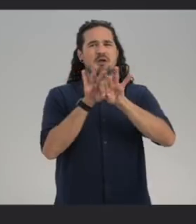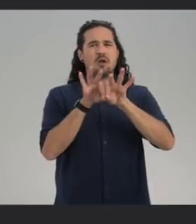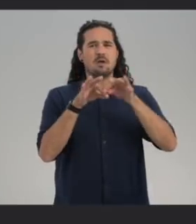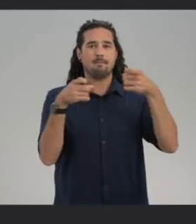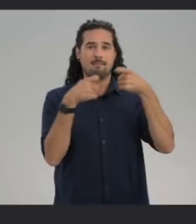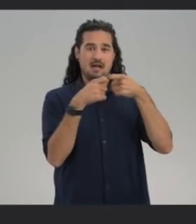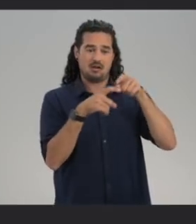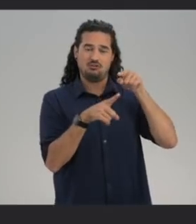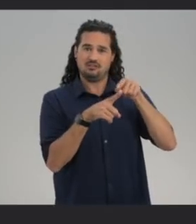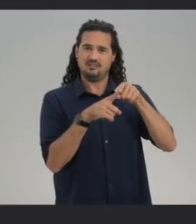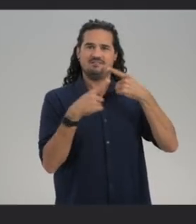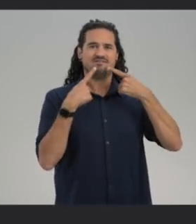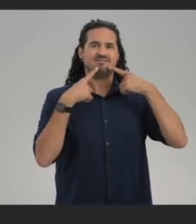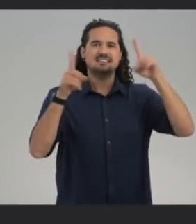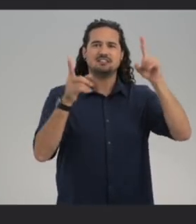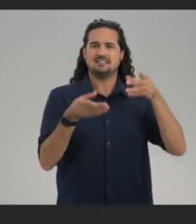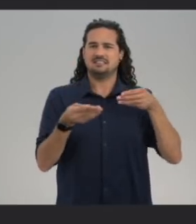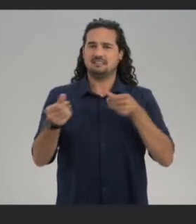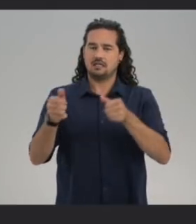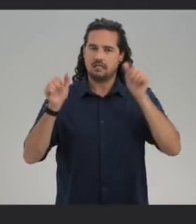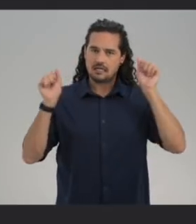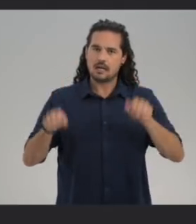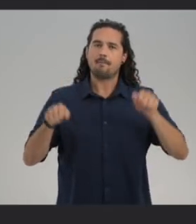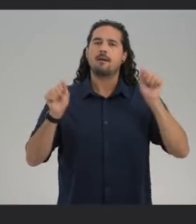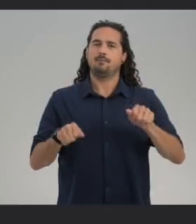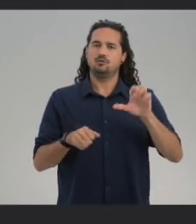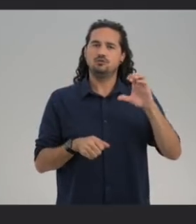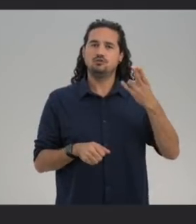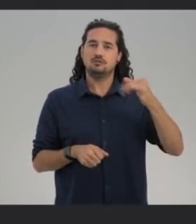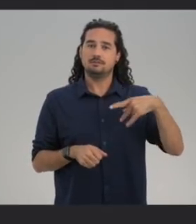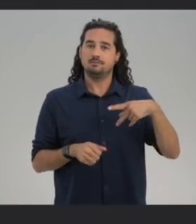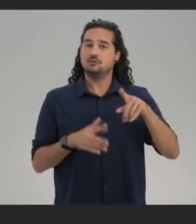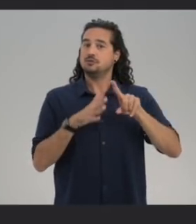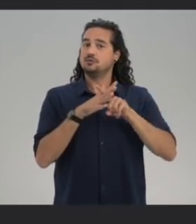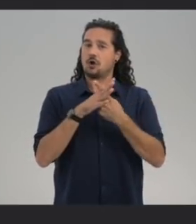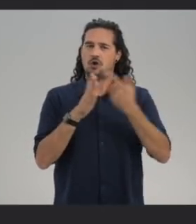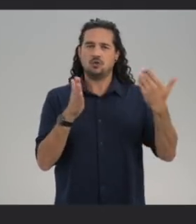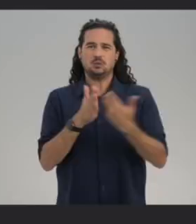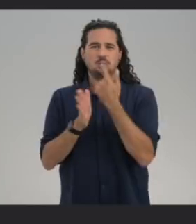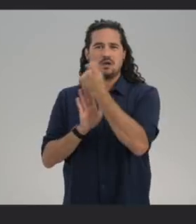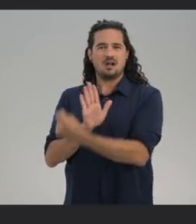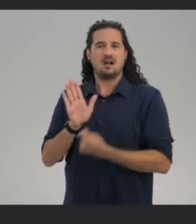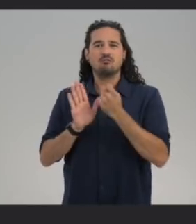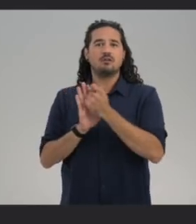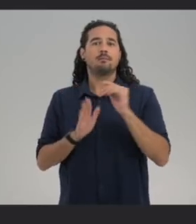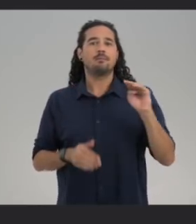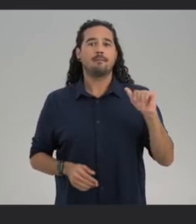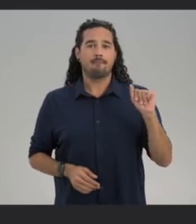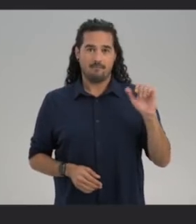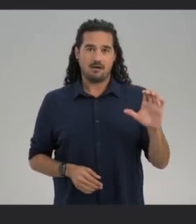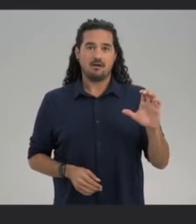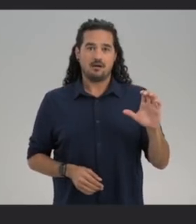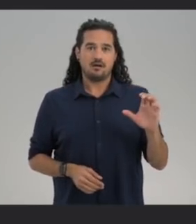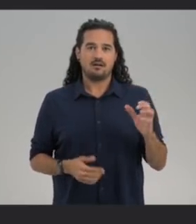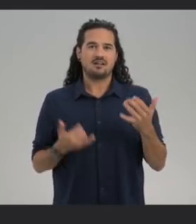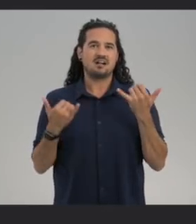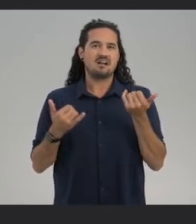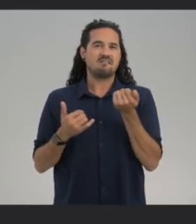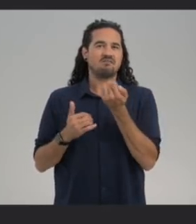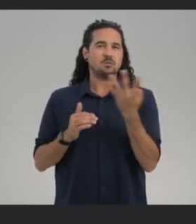It is a stunningly capable chip, and it ushers in a whole new era for the Mac. Now, let's get started by spending a few minutes